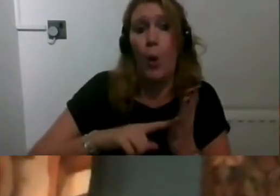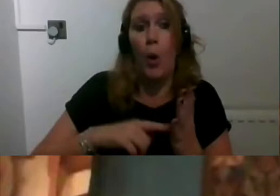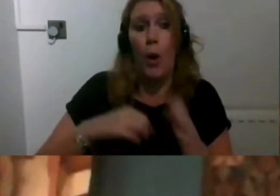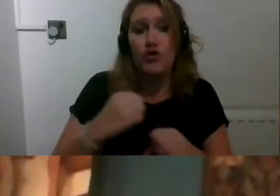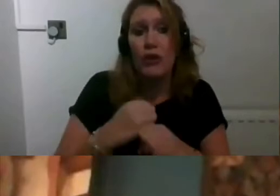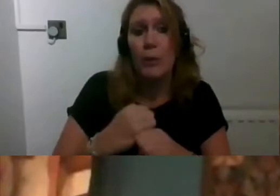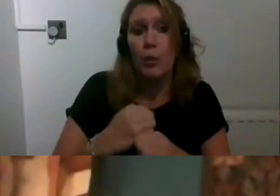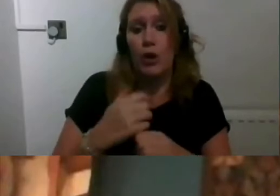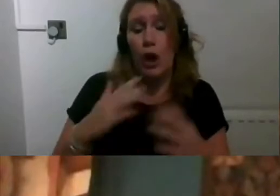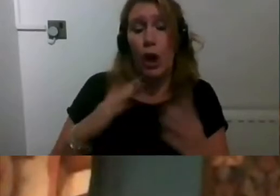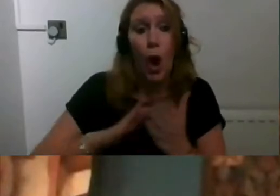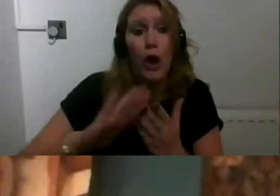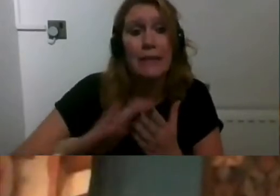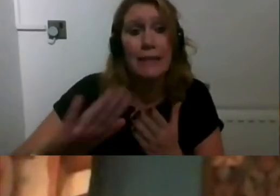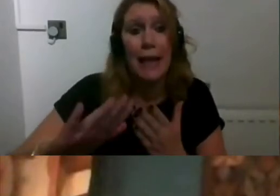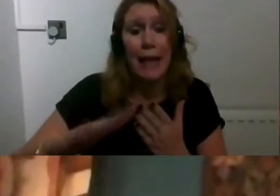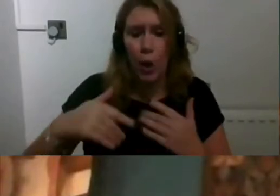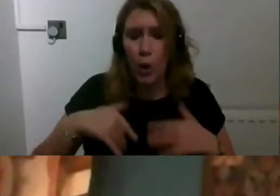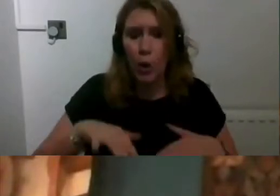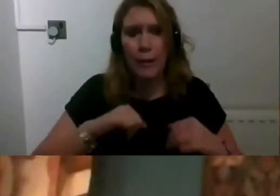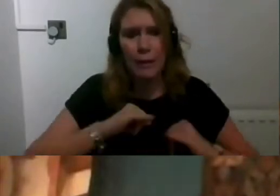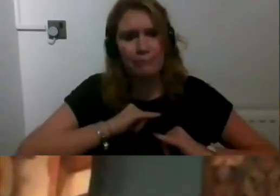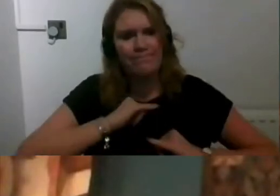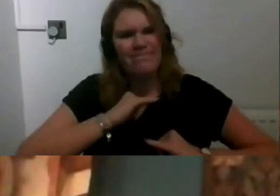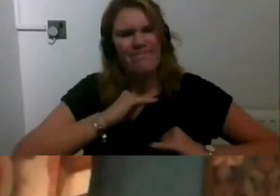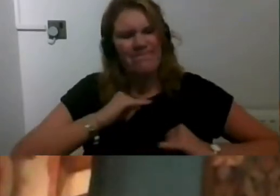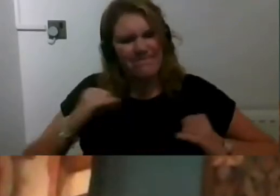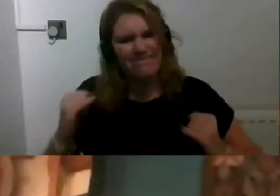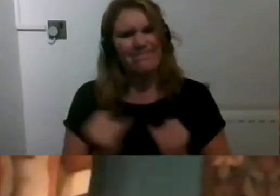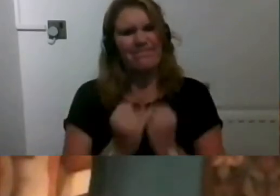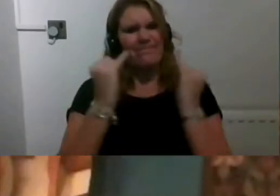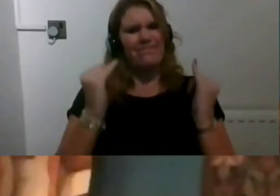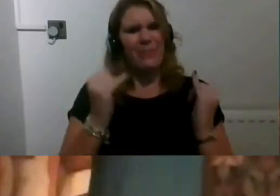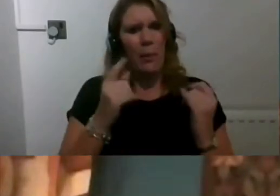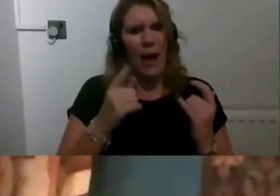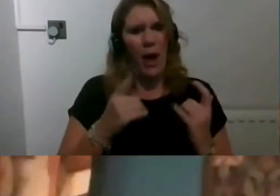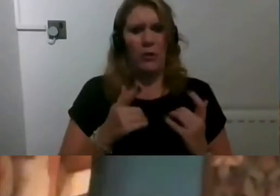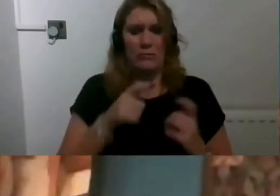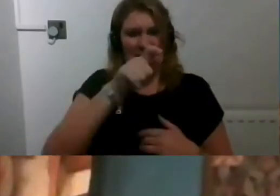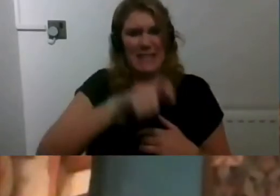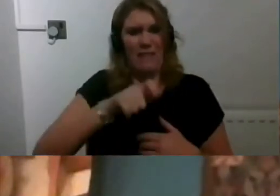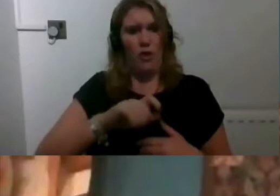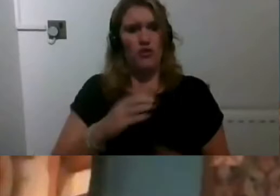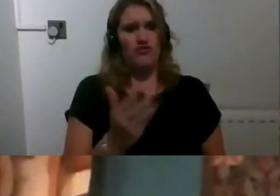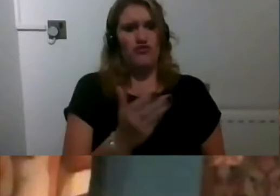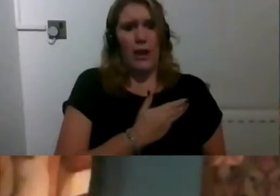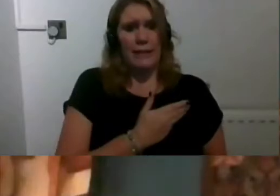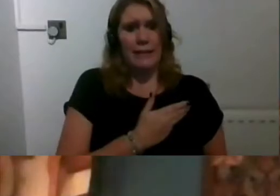in the 20s and 30s? Love on the Dole was shamed, unforgiven.